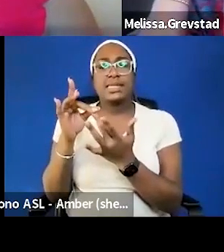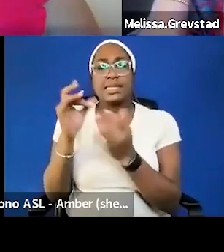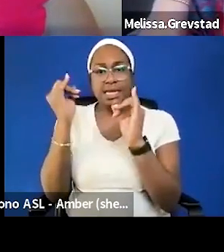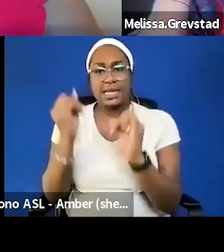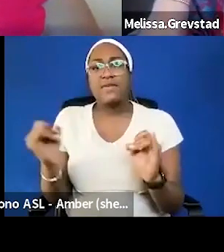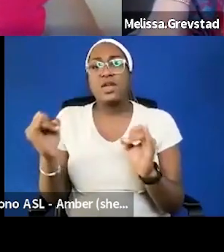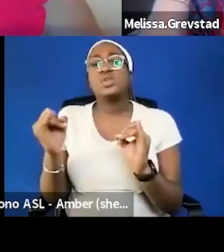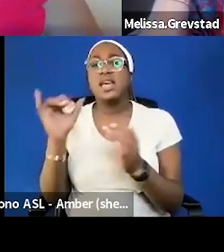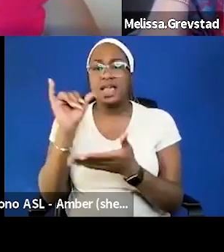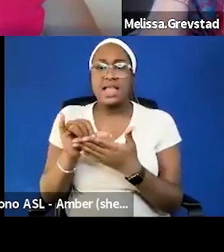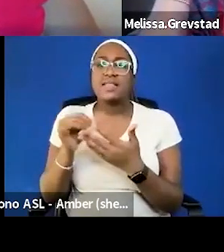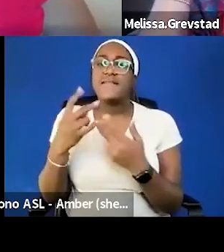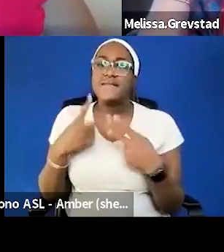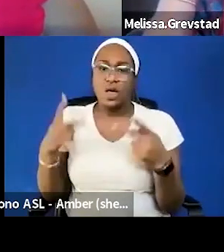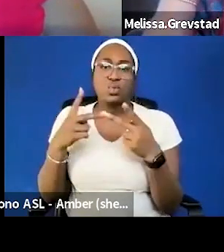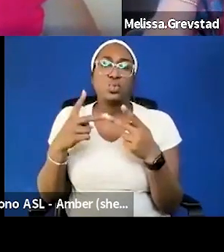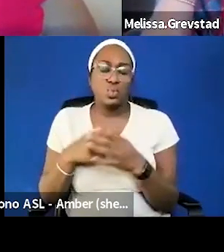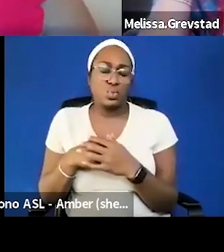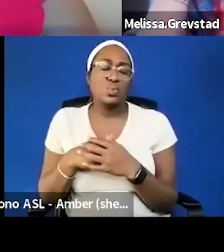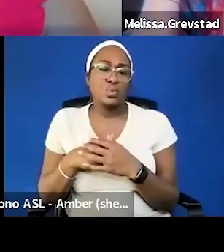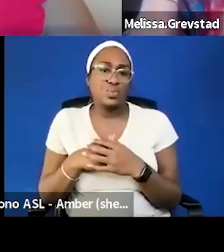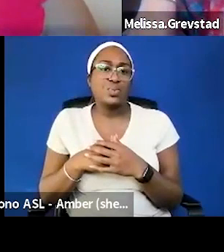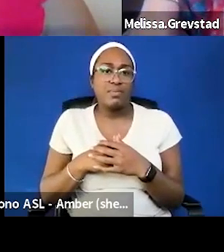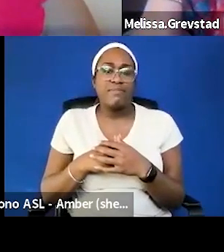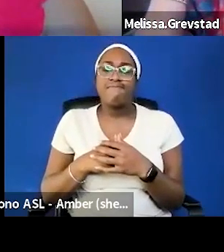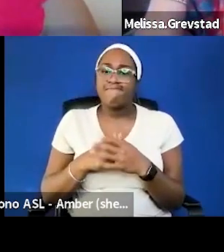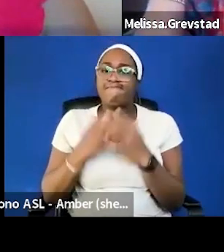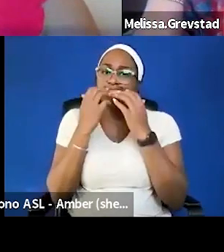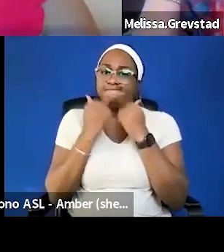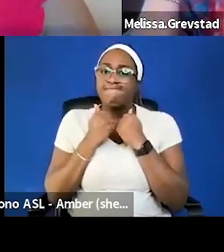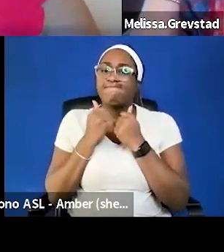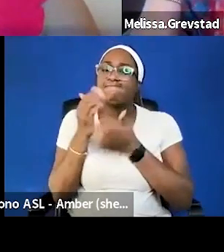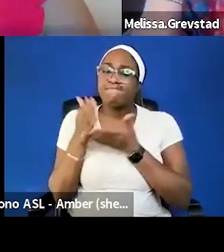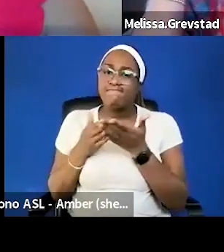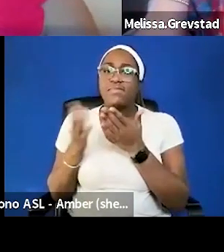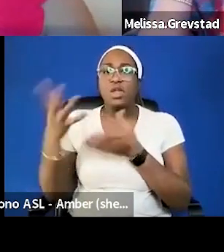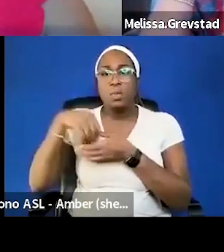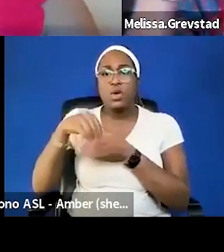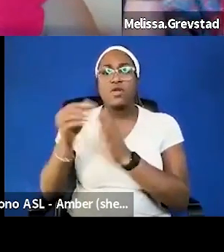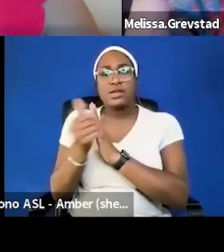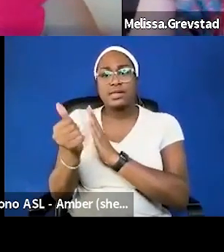as as as a very valuable component to your skillset, no matter what